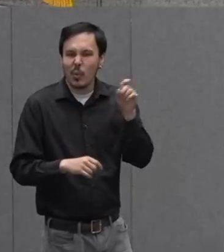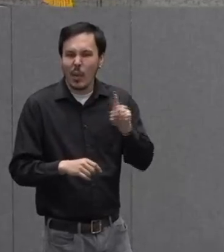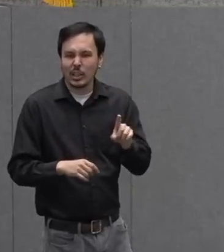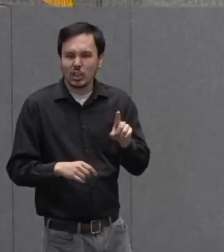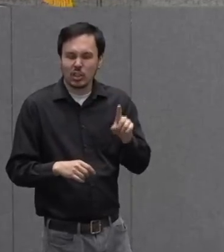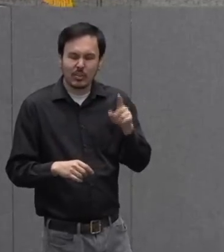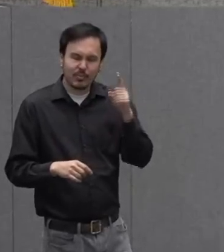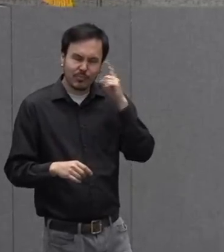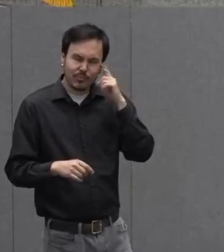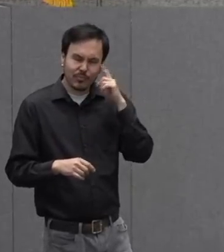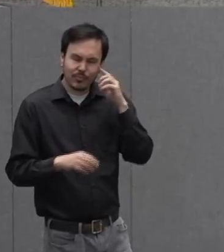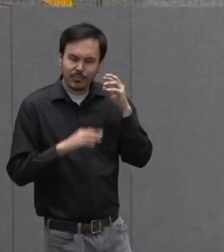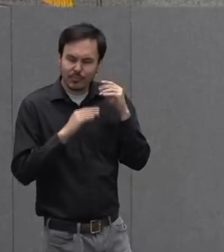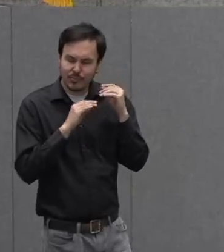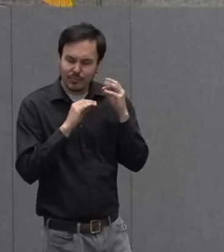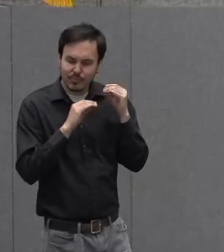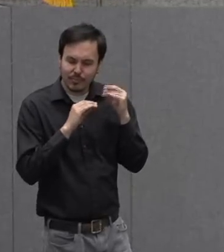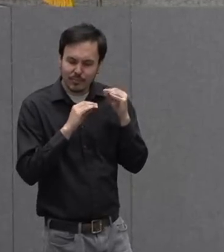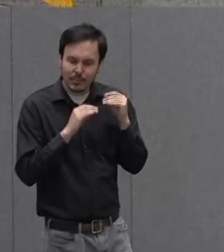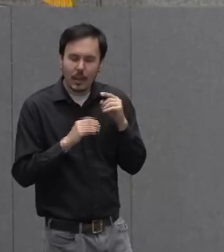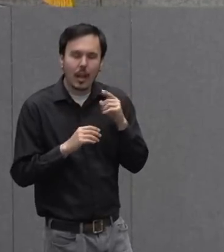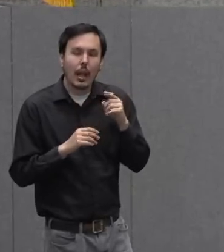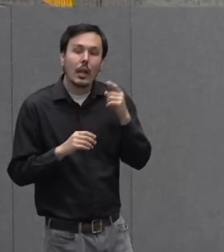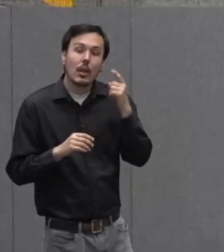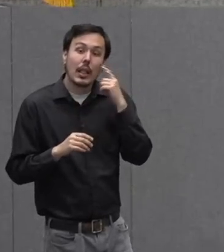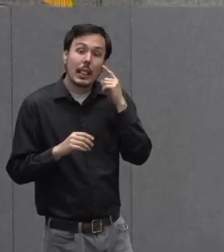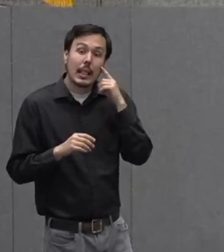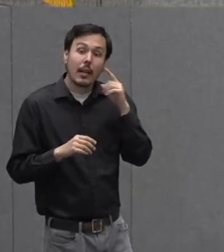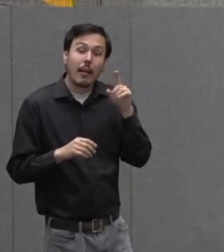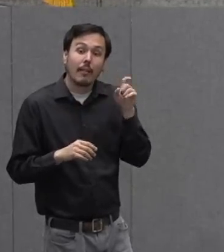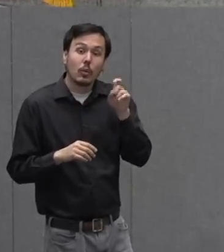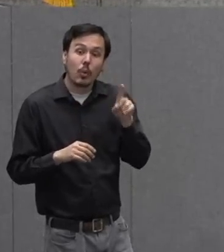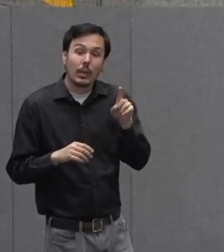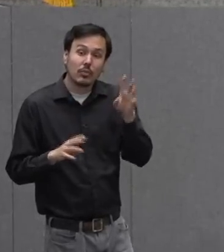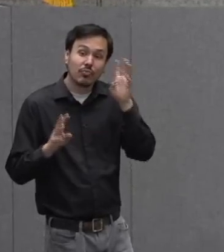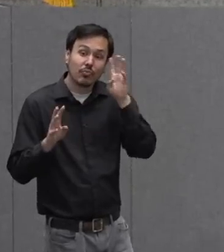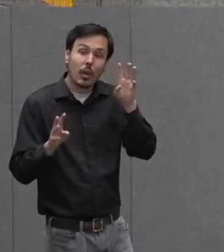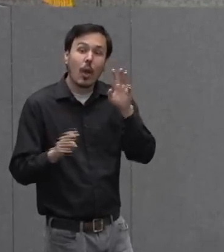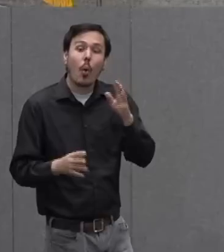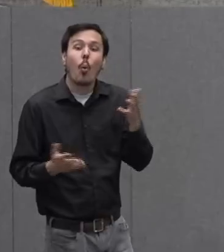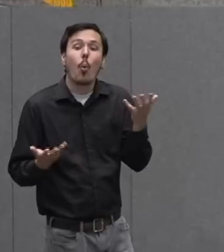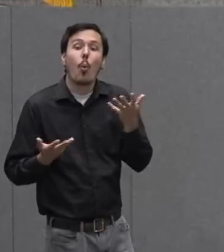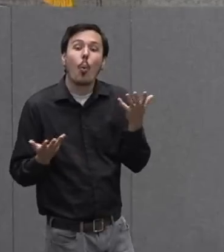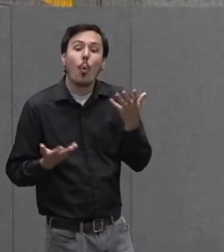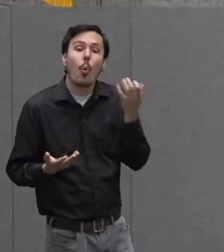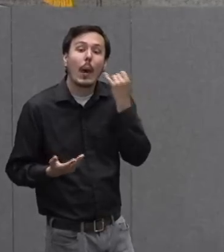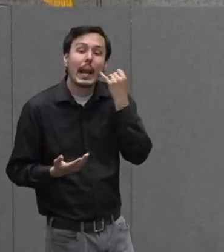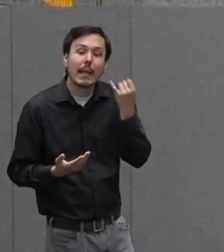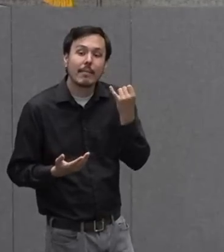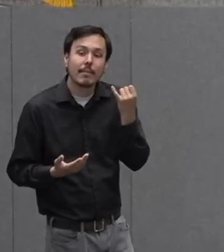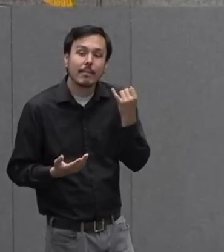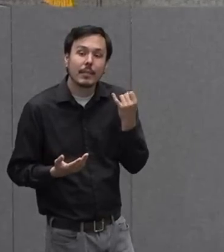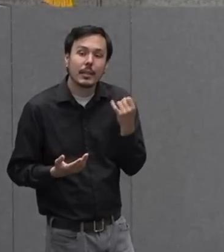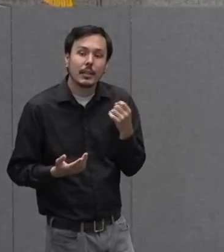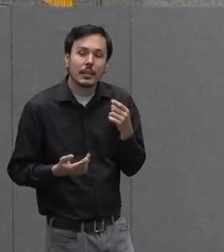Can you tell me a question that starts with what if about light or about any of the objects I've shown you so far?